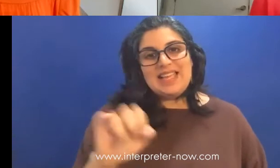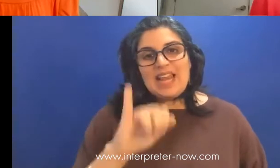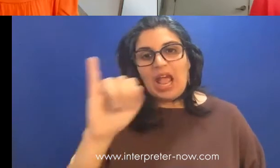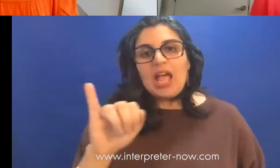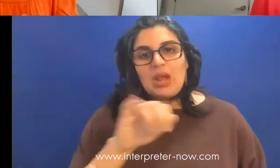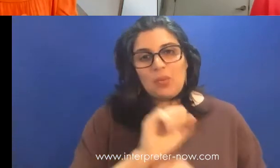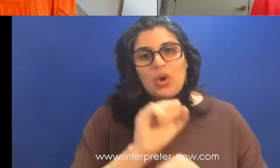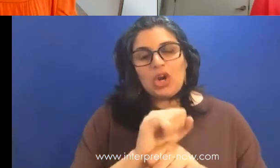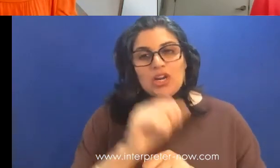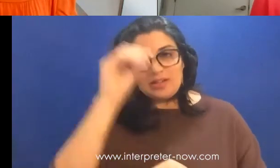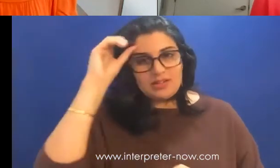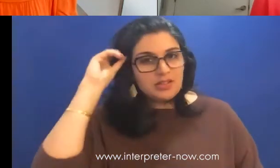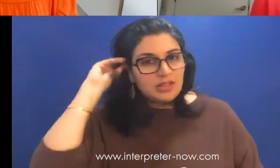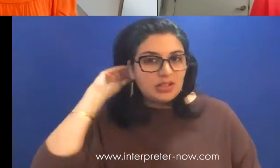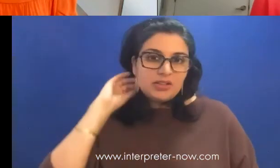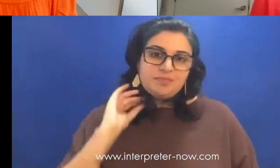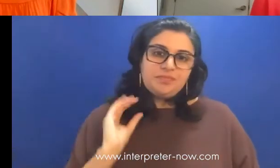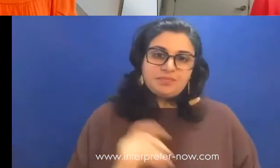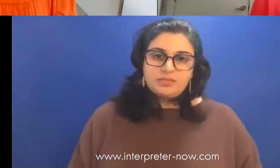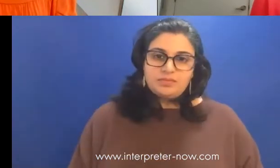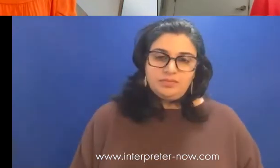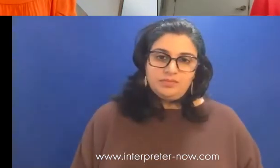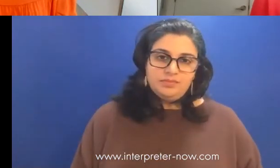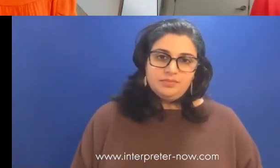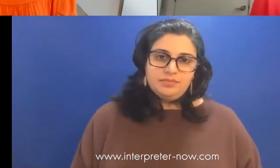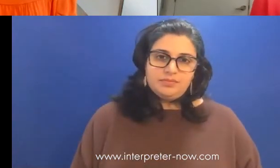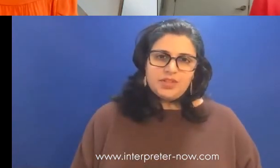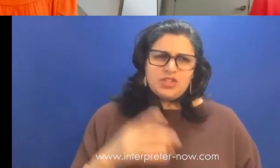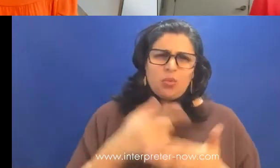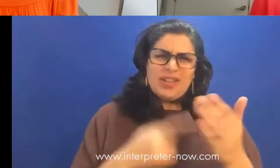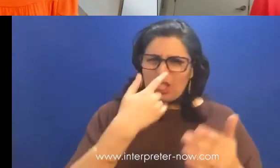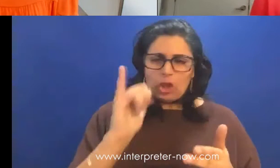So, what does it look like to center anti-racism in work?